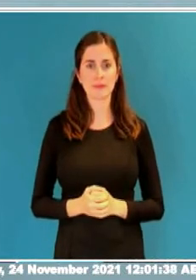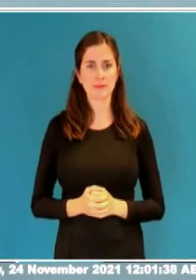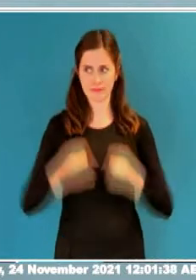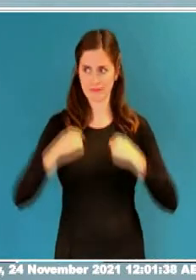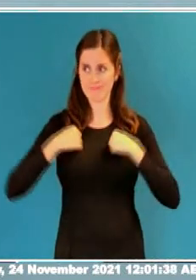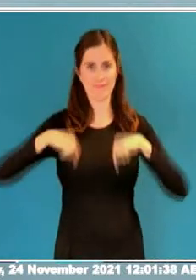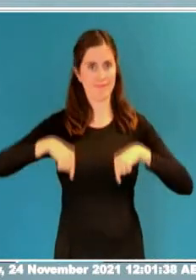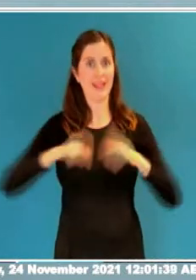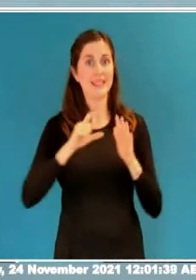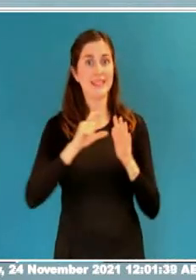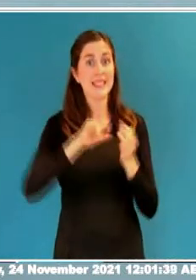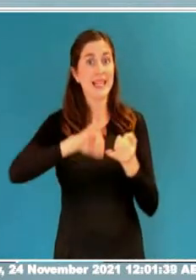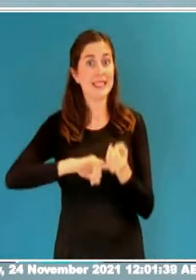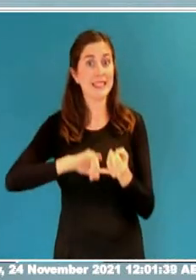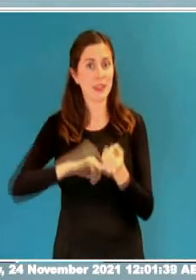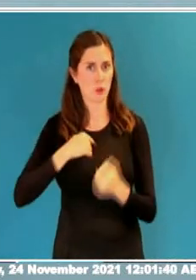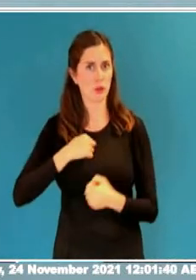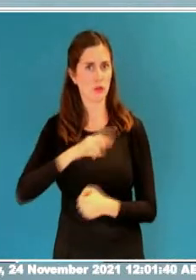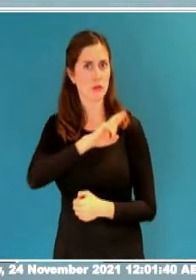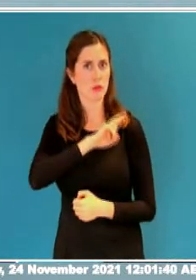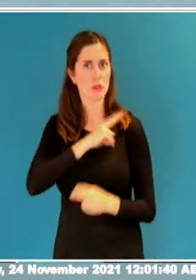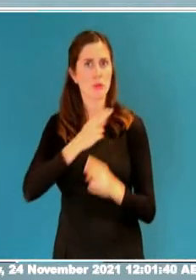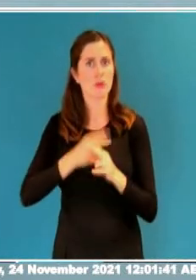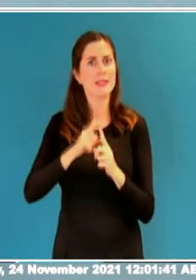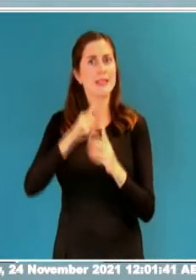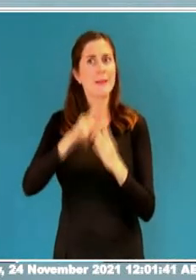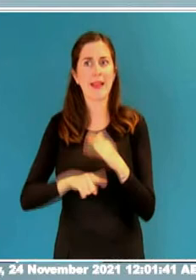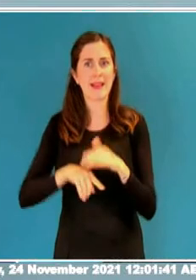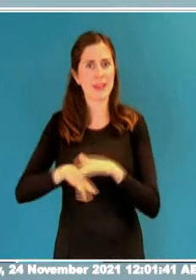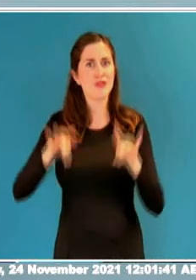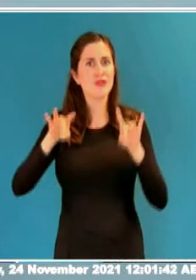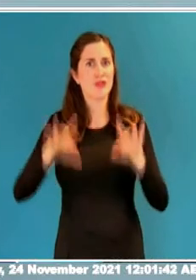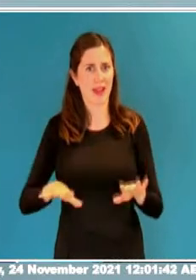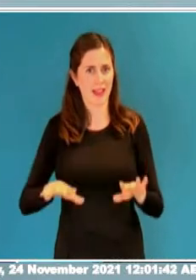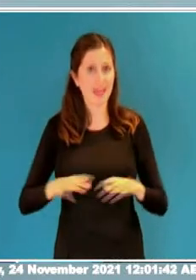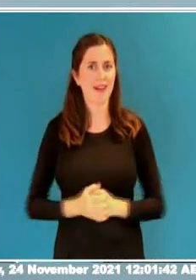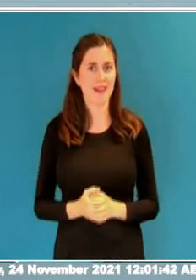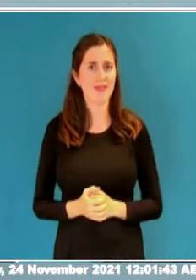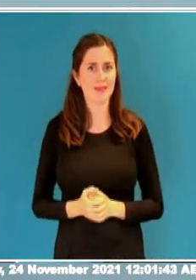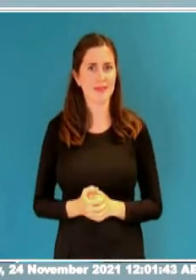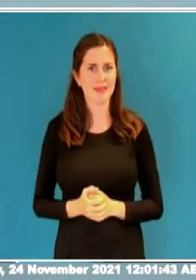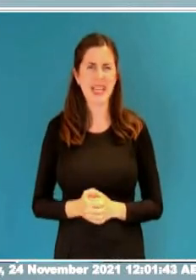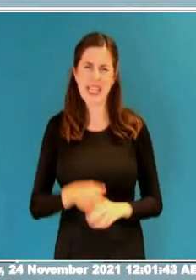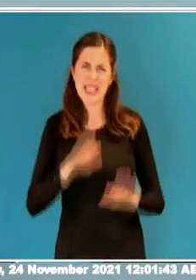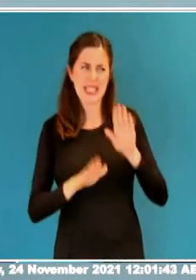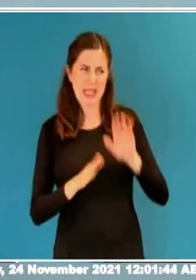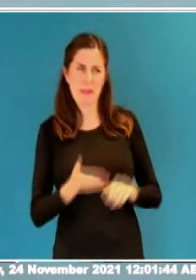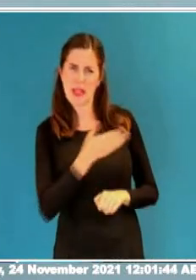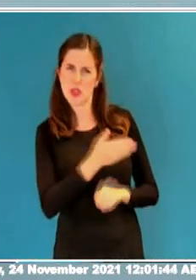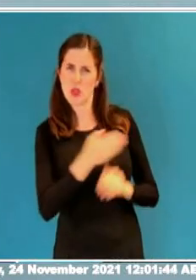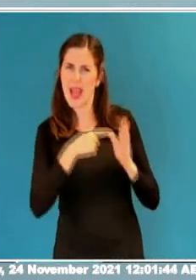responsibility for disability in Australia, so in similar way to Mr Aikman, some people